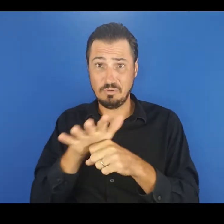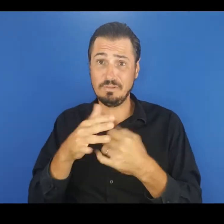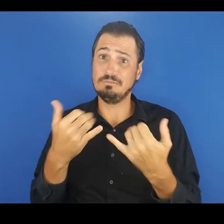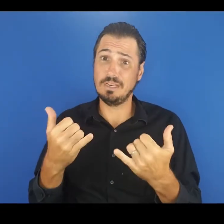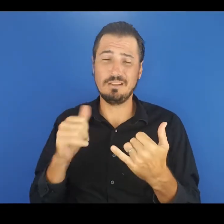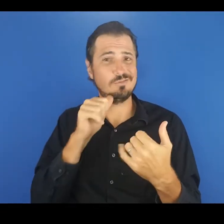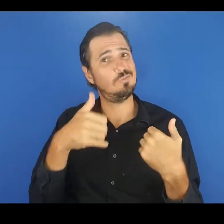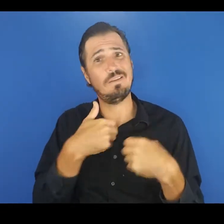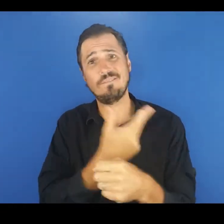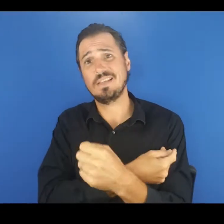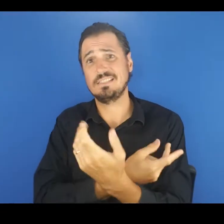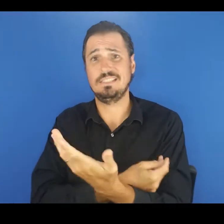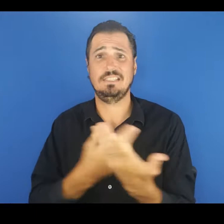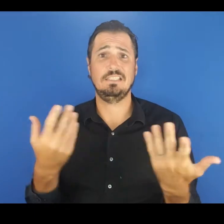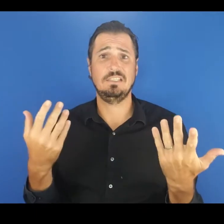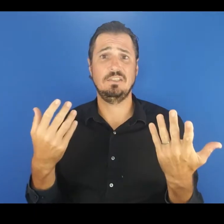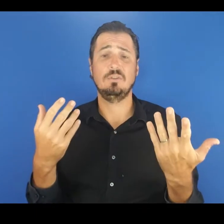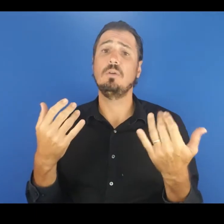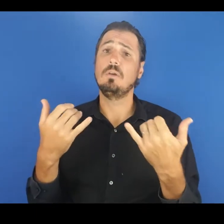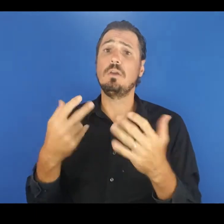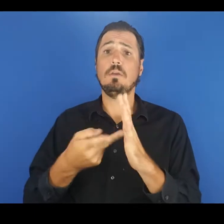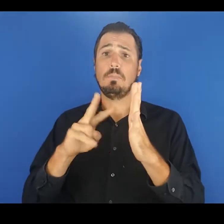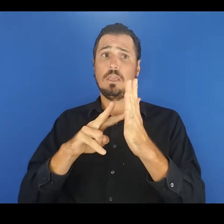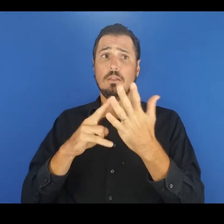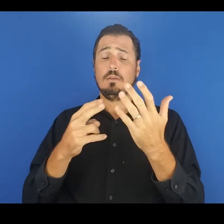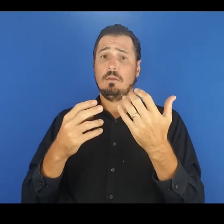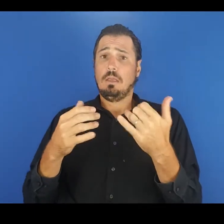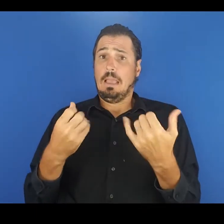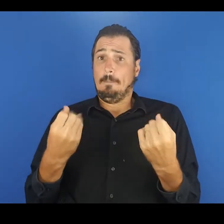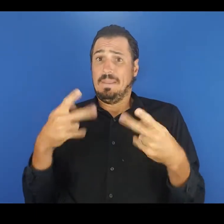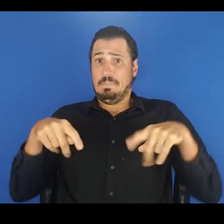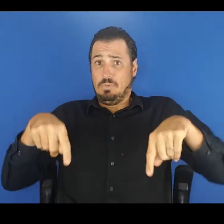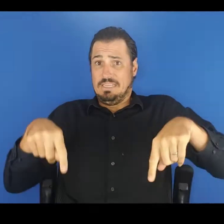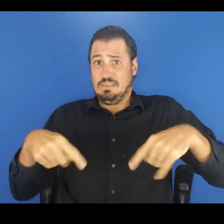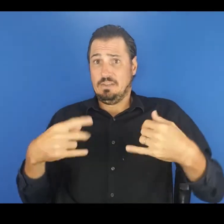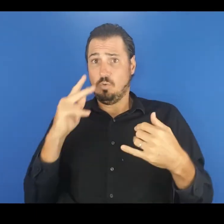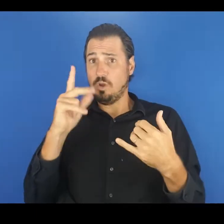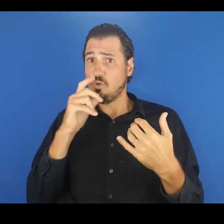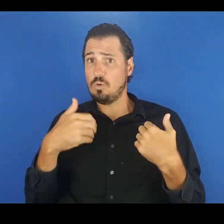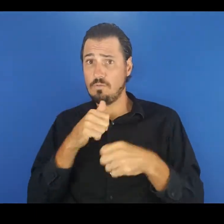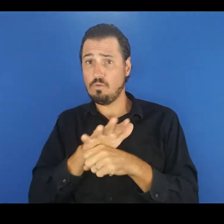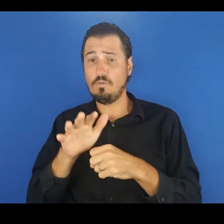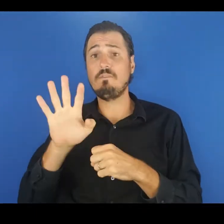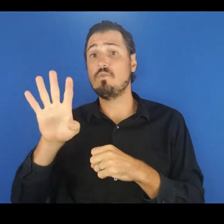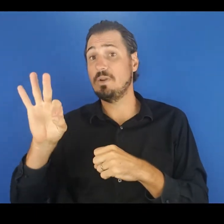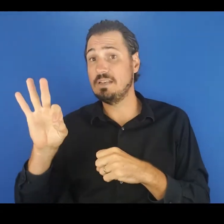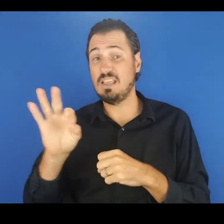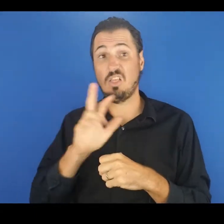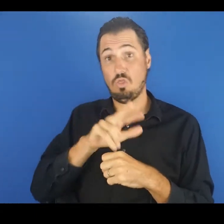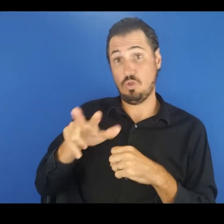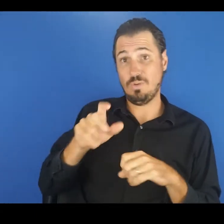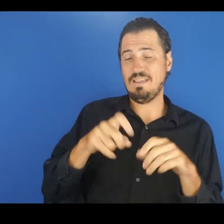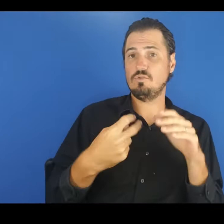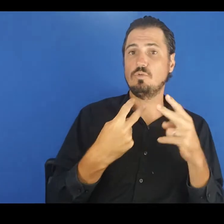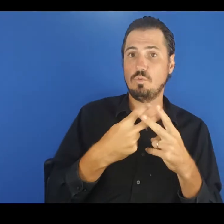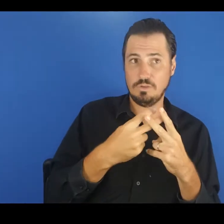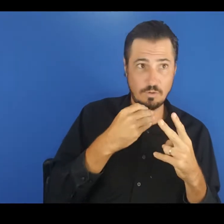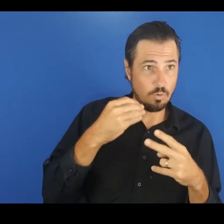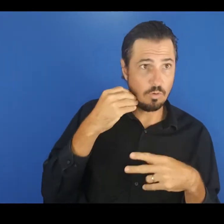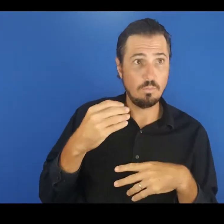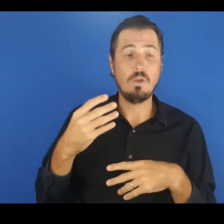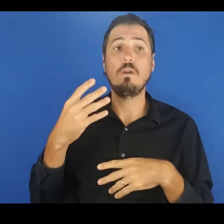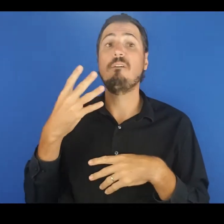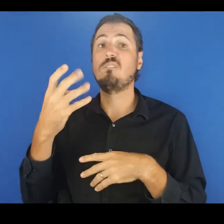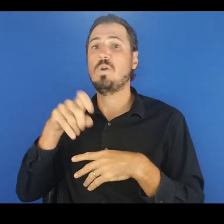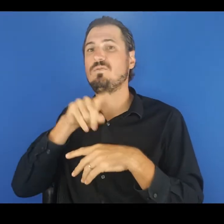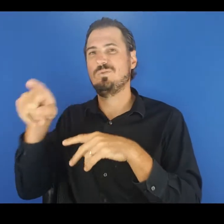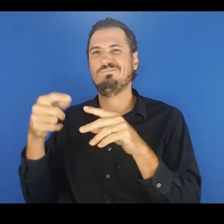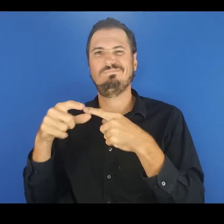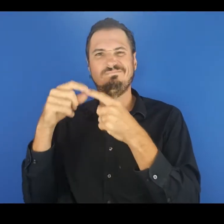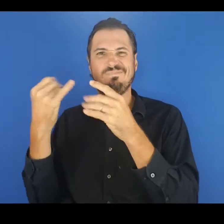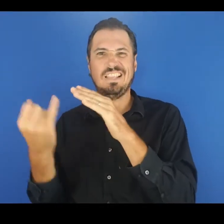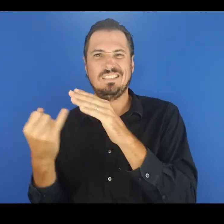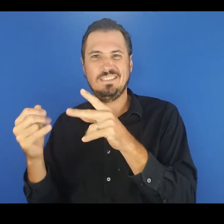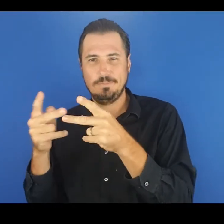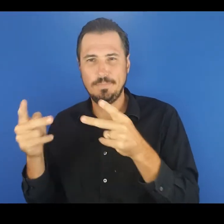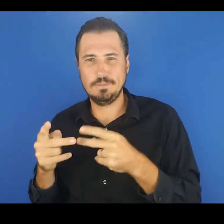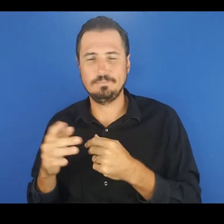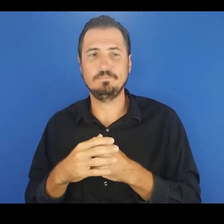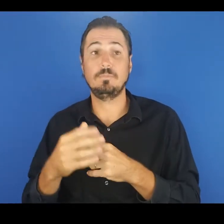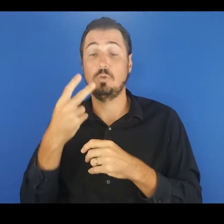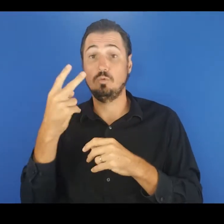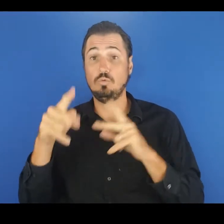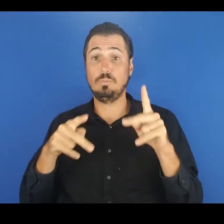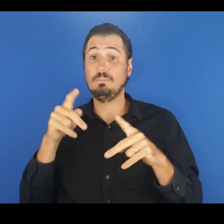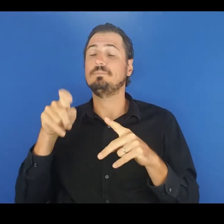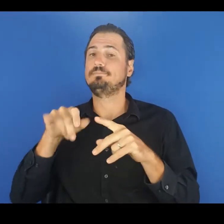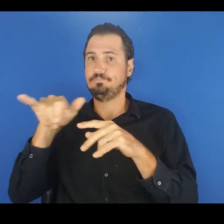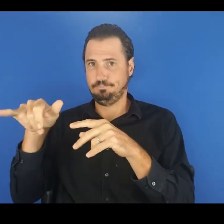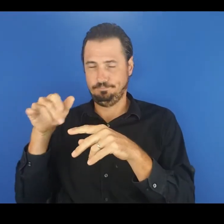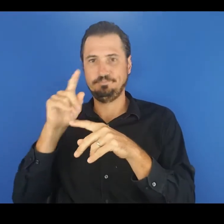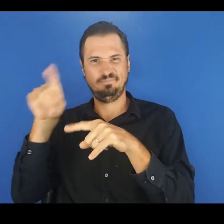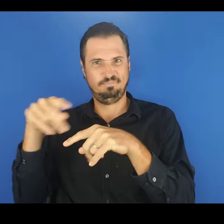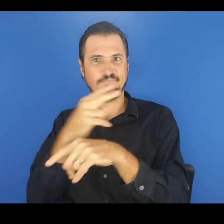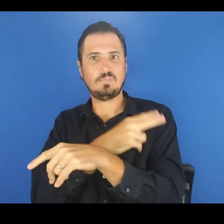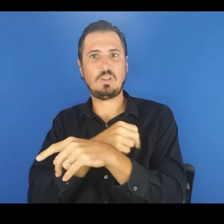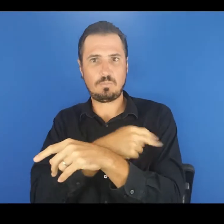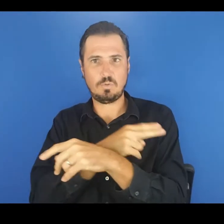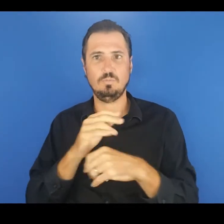Today’s cases bring the number of active cases on Kauai to 49, including 43 quarantining at home and four in our isolation facility. Two Kauai residents remain hospitalized at this time